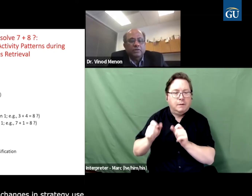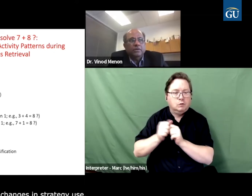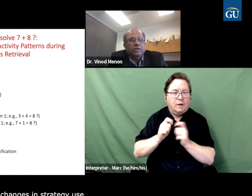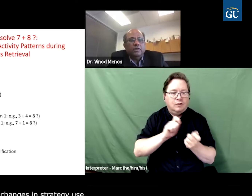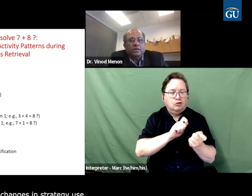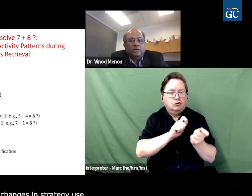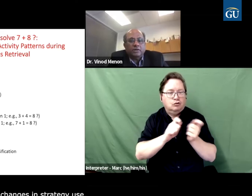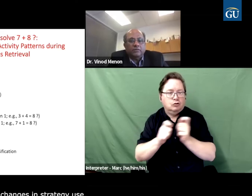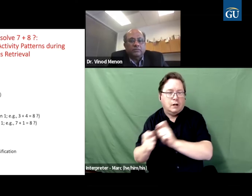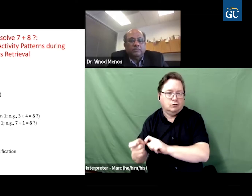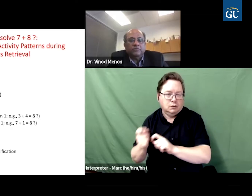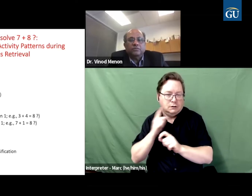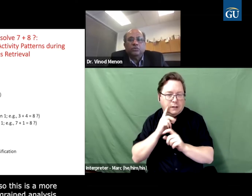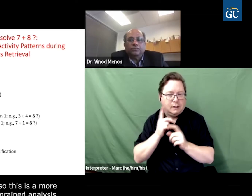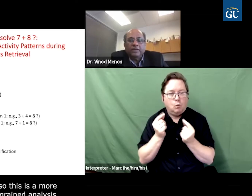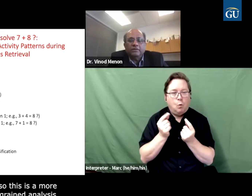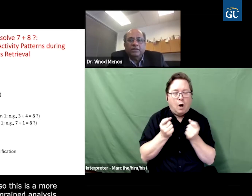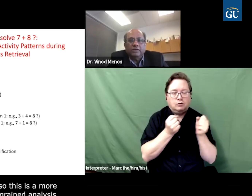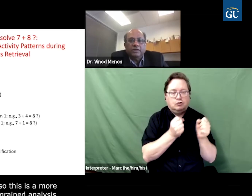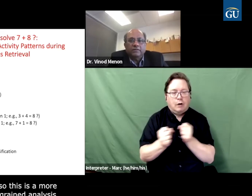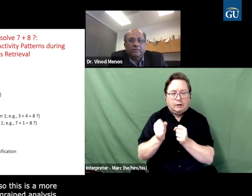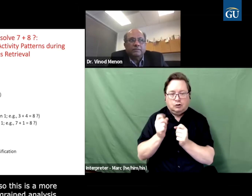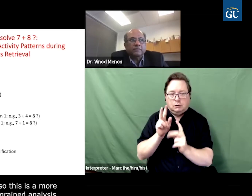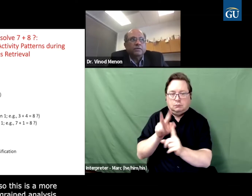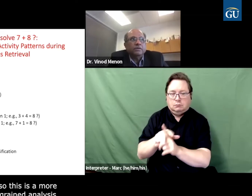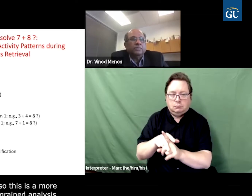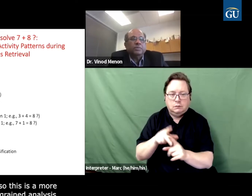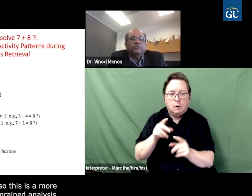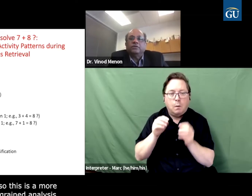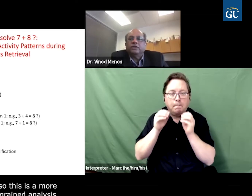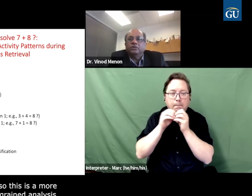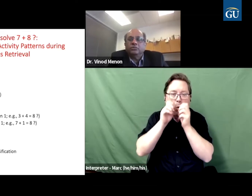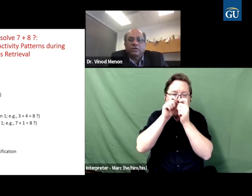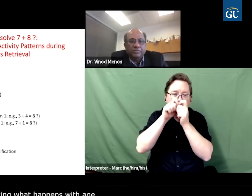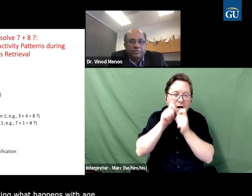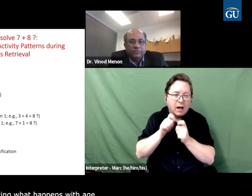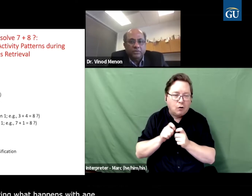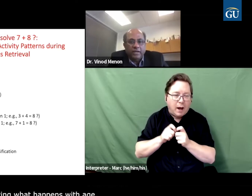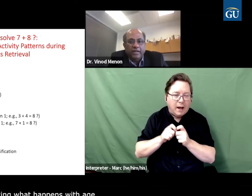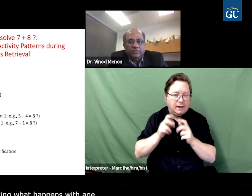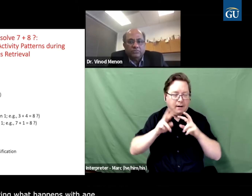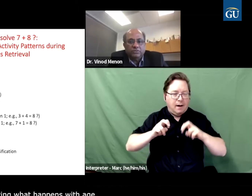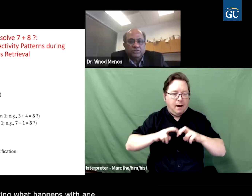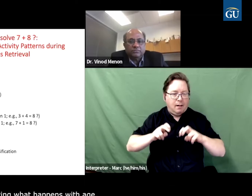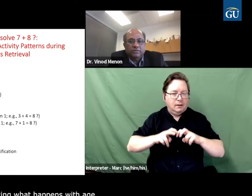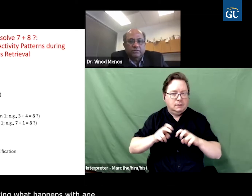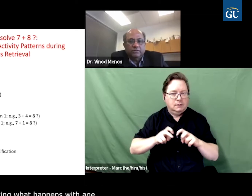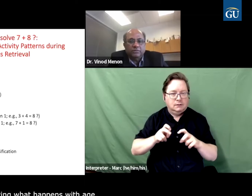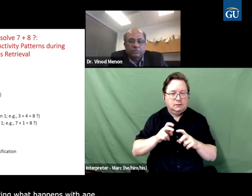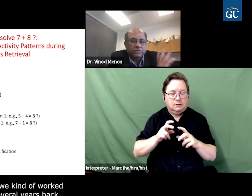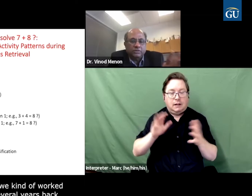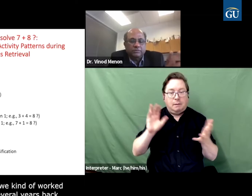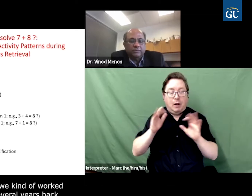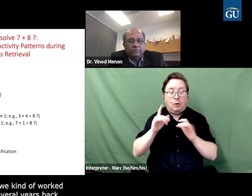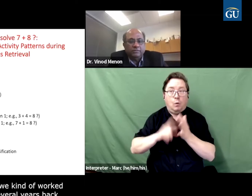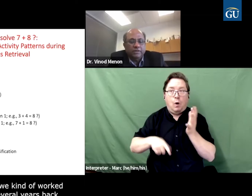strategy use and so this is more fine-grained analysis compared to saying you know